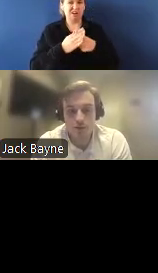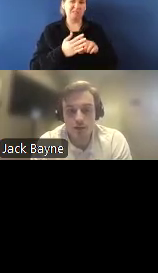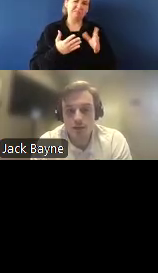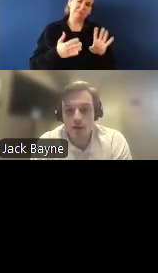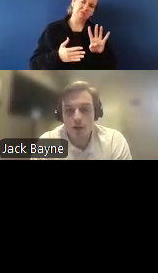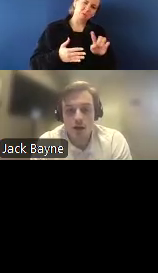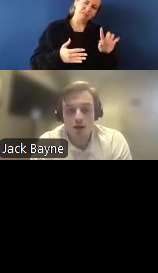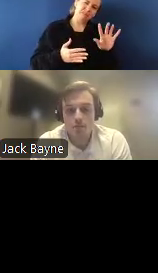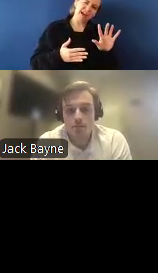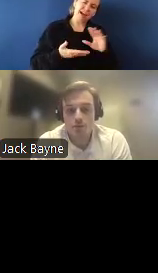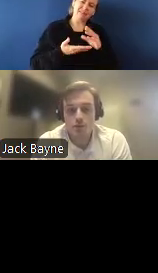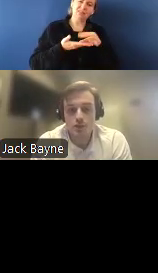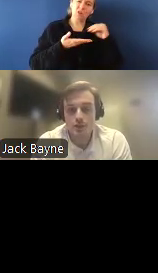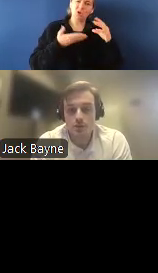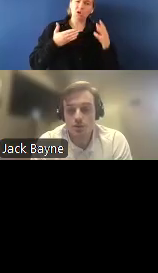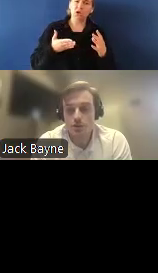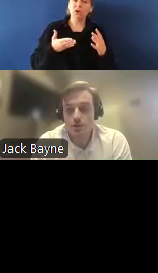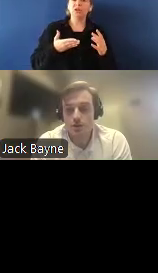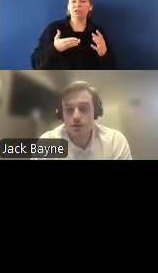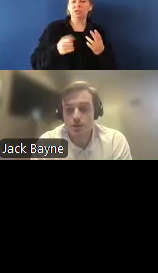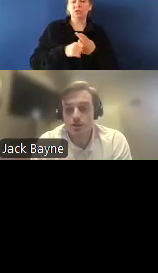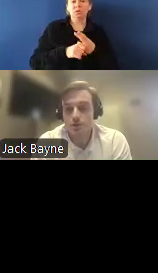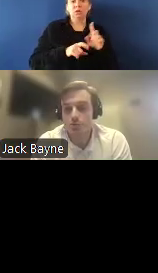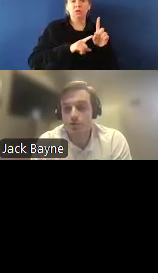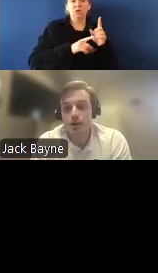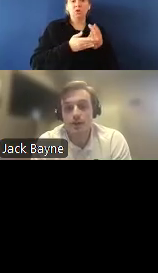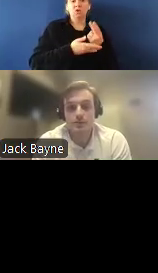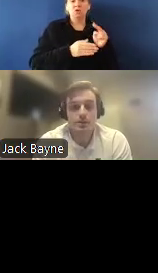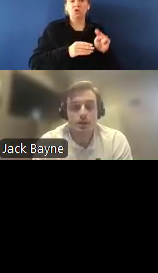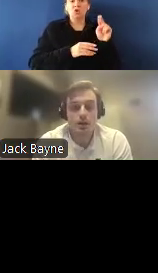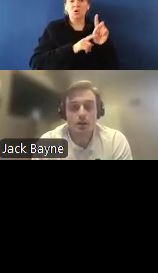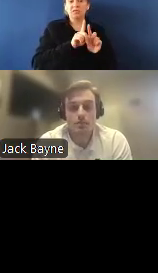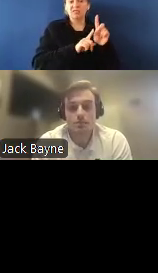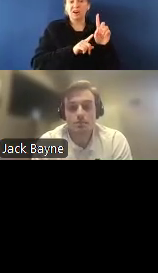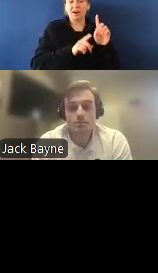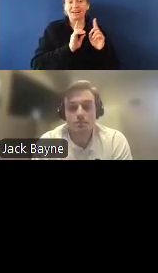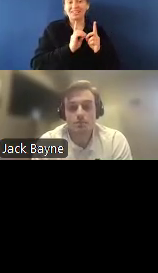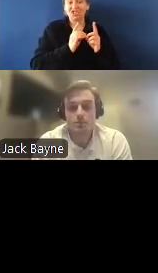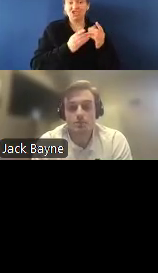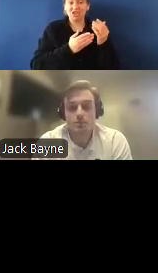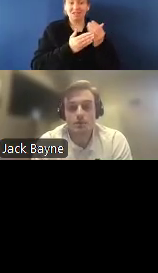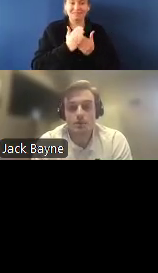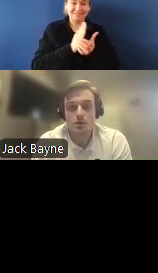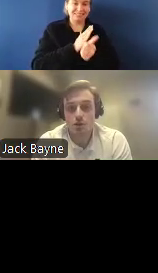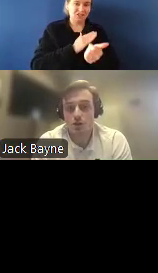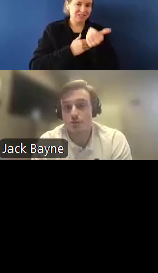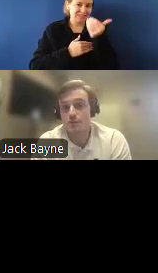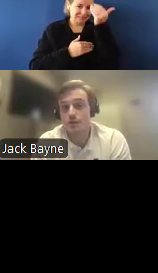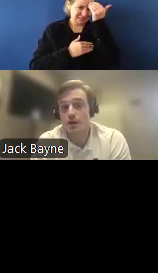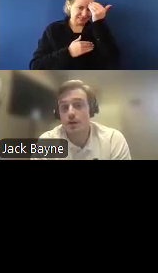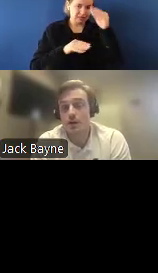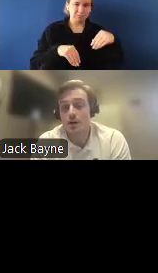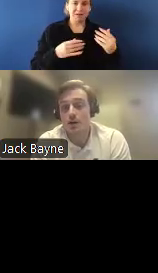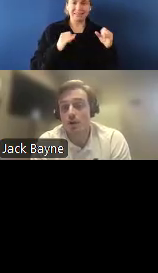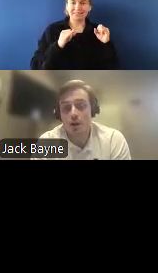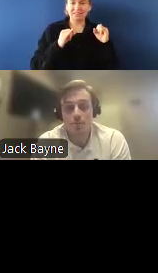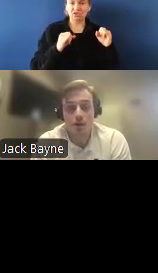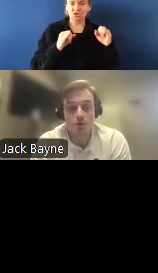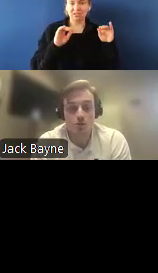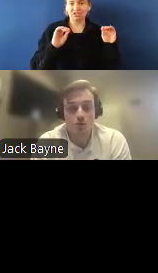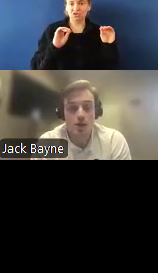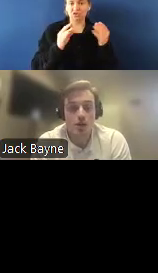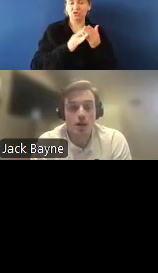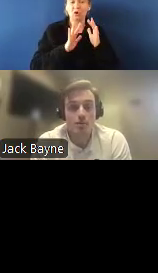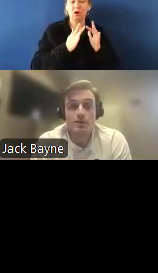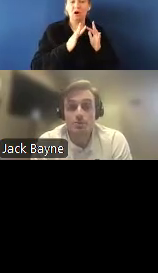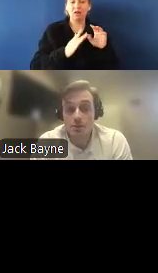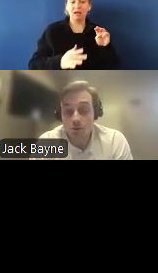you said, using NorthStar Digital Literacy, which provides instruction via online modules. And to be